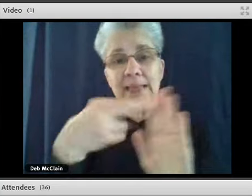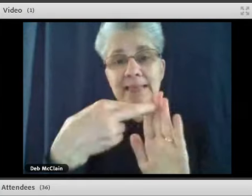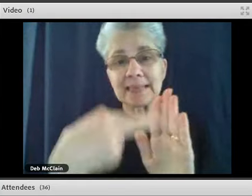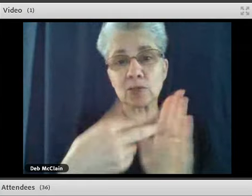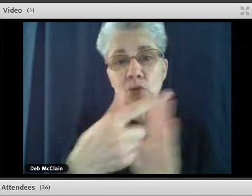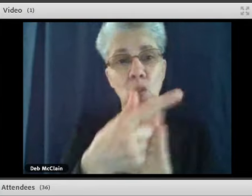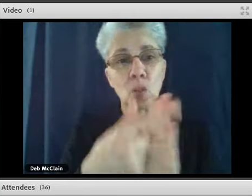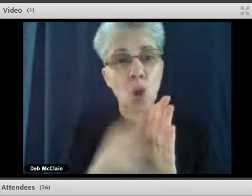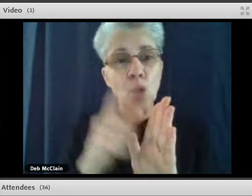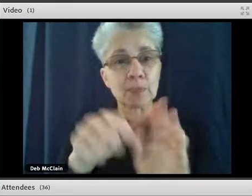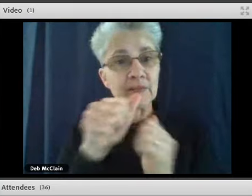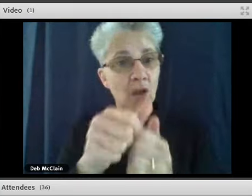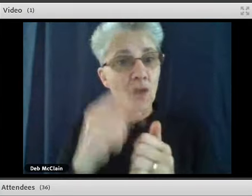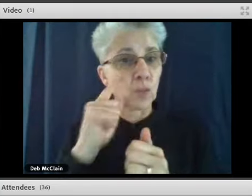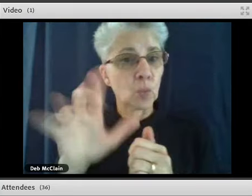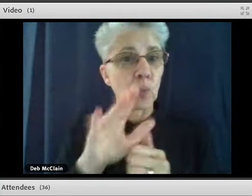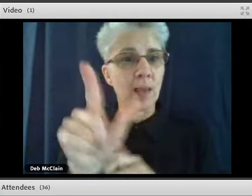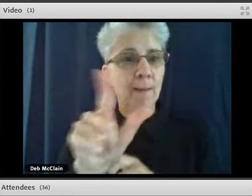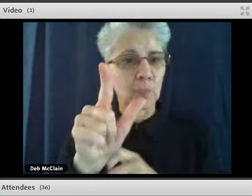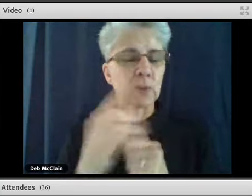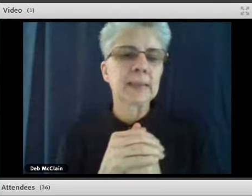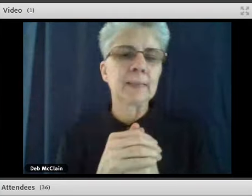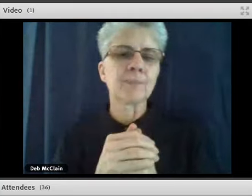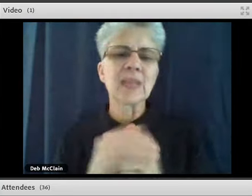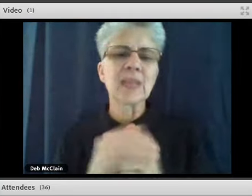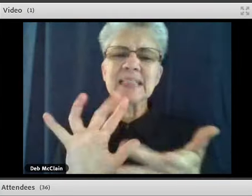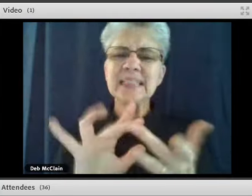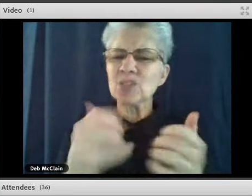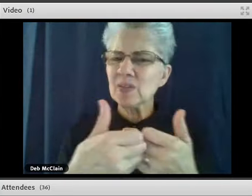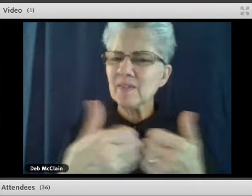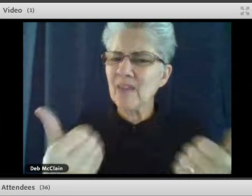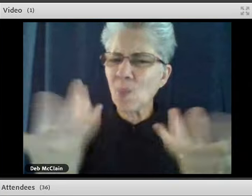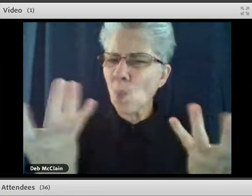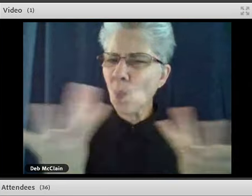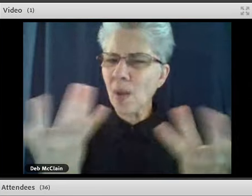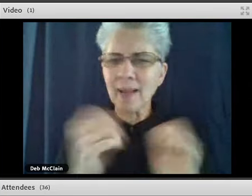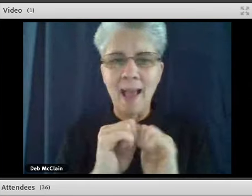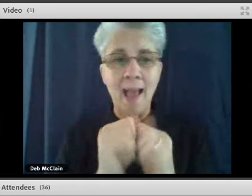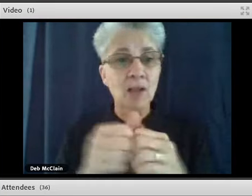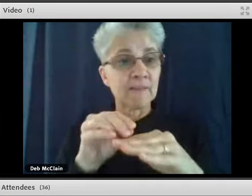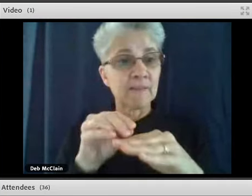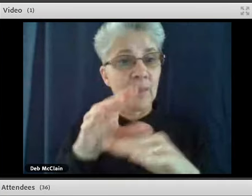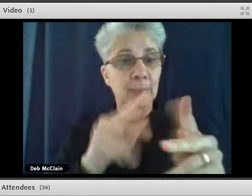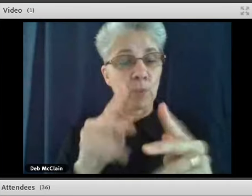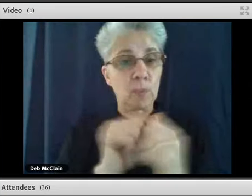do you need to know for your library? What's the digital divide, and how does it affect people with disabilities?